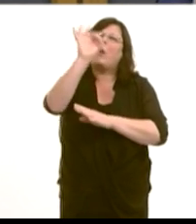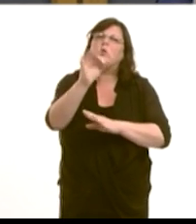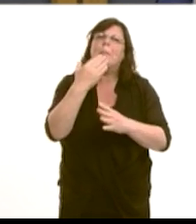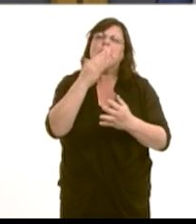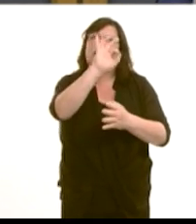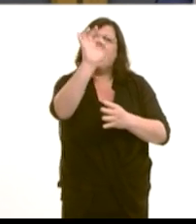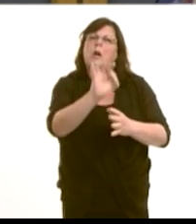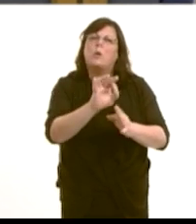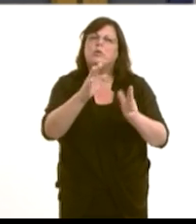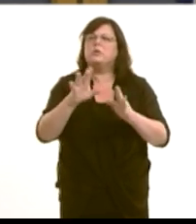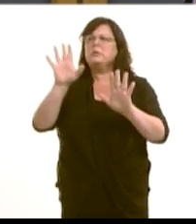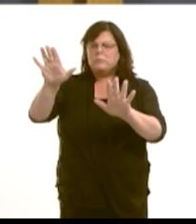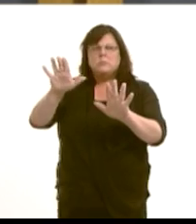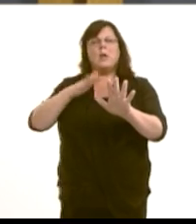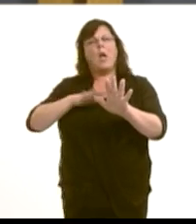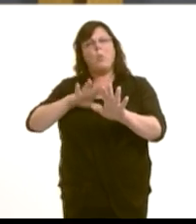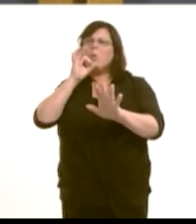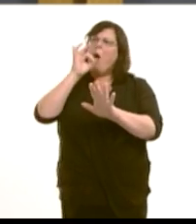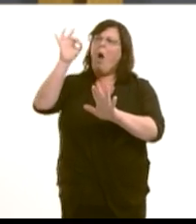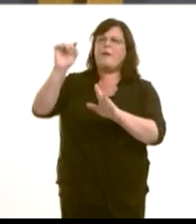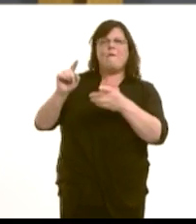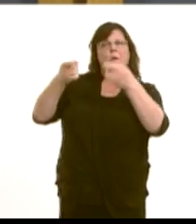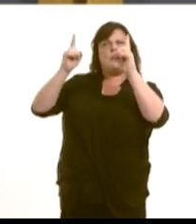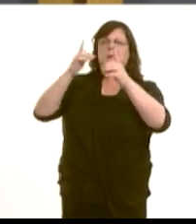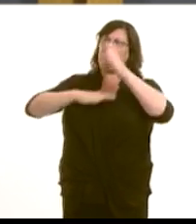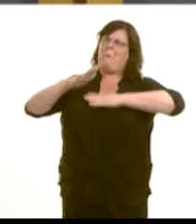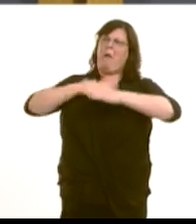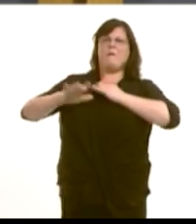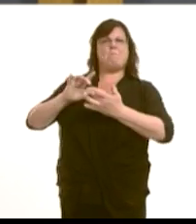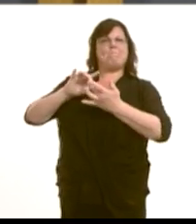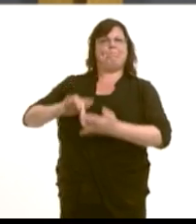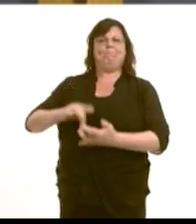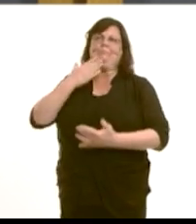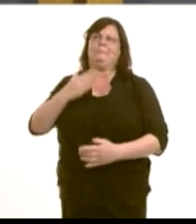Neil McEvoy: With respect, I would ask the First Minister to behave more like a First Minister. Y Llywydd / The Presiding Officer: Ask your question.